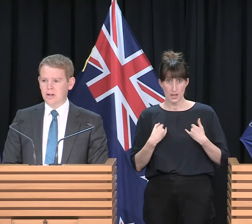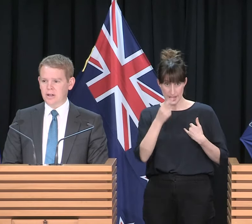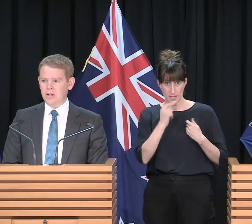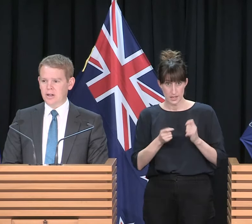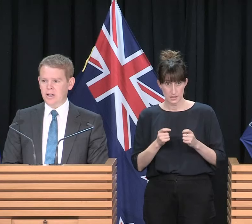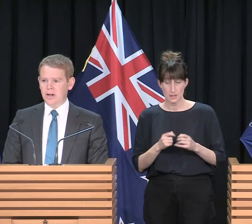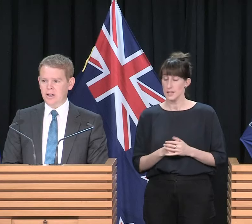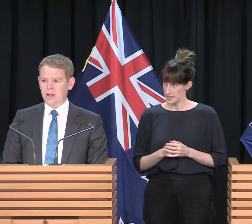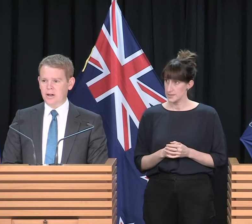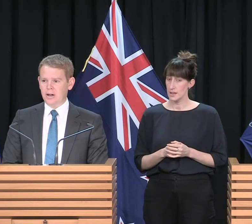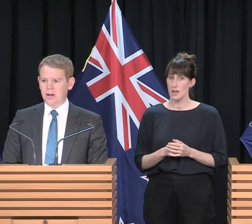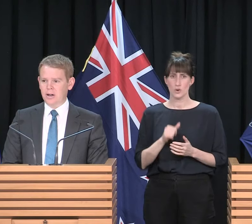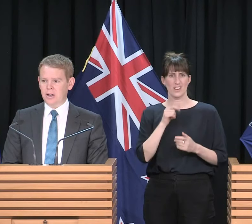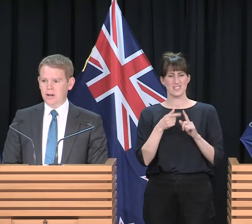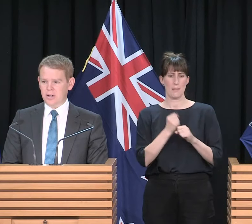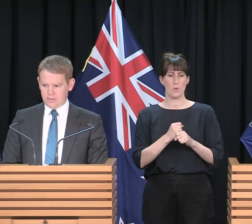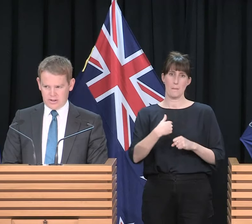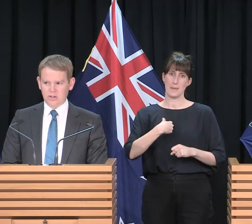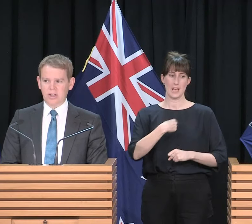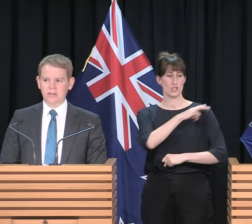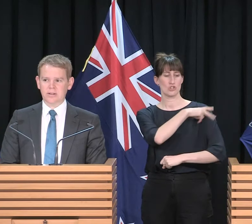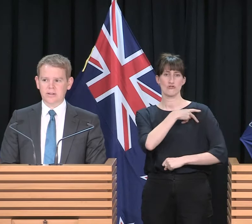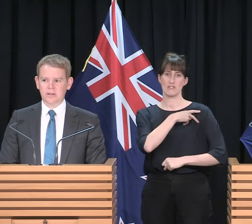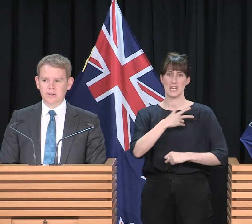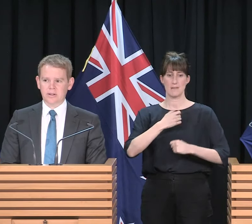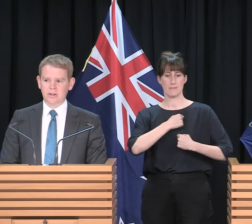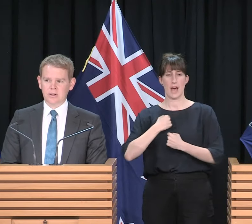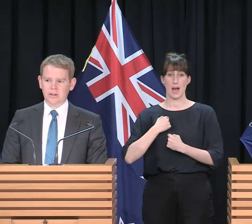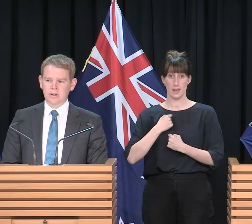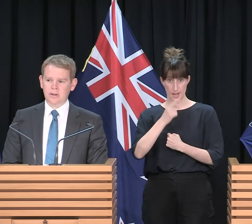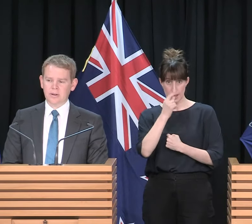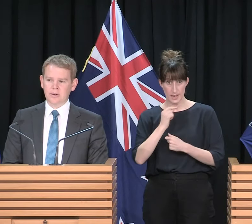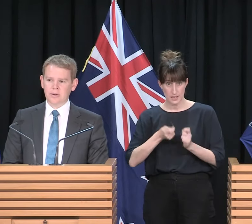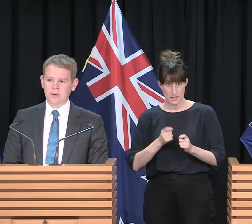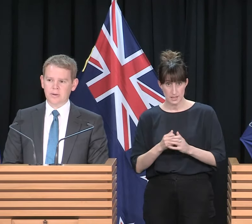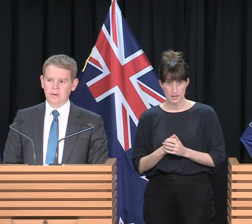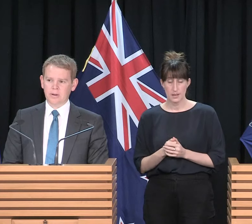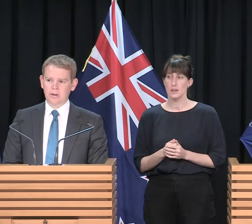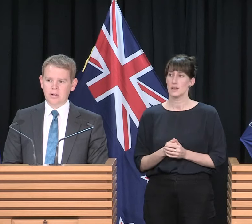saw the pop-up centre in Queenstown with over 1,050